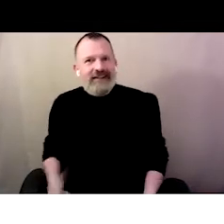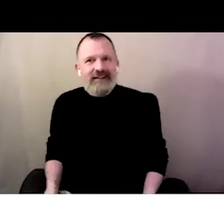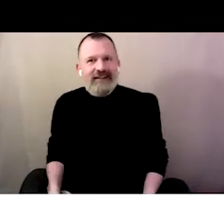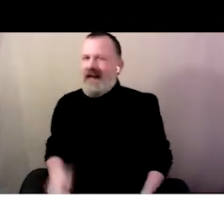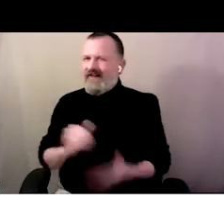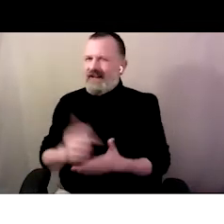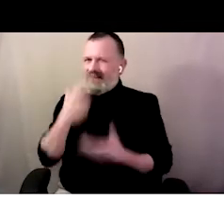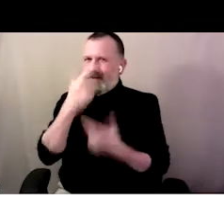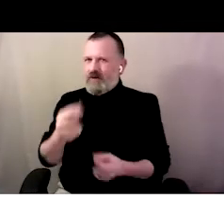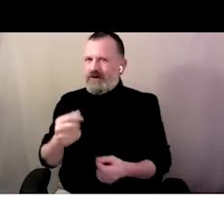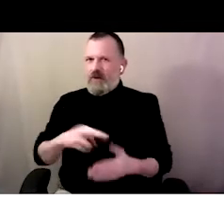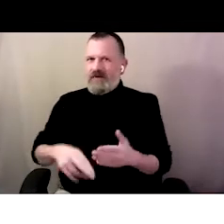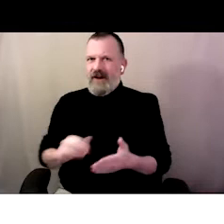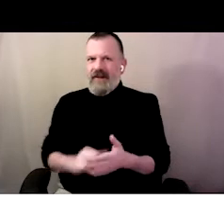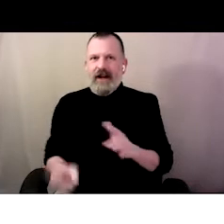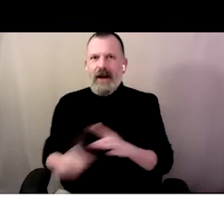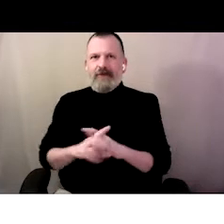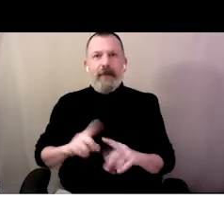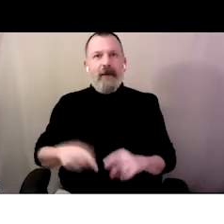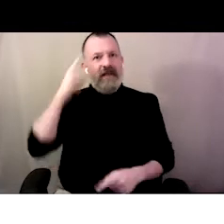come in. But here's the thing I want you to think about from an educational perspective.